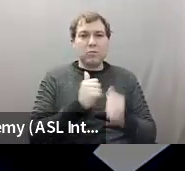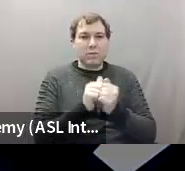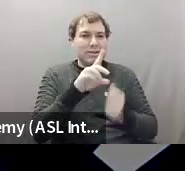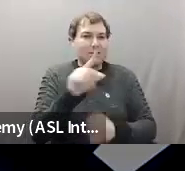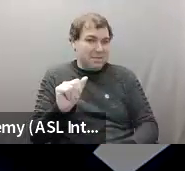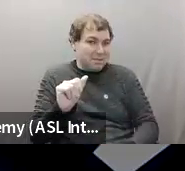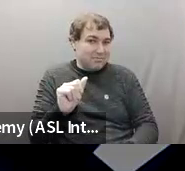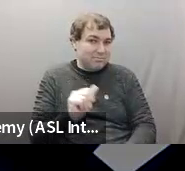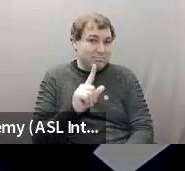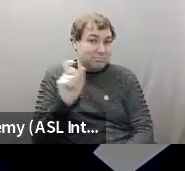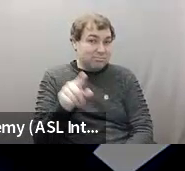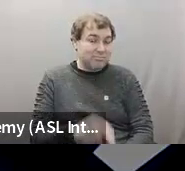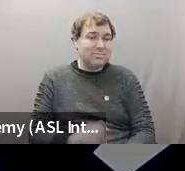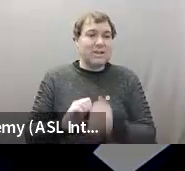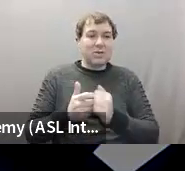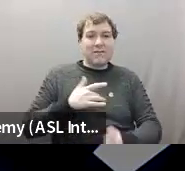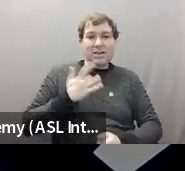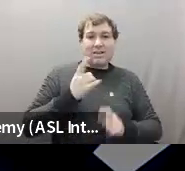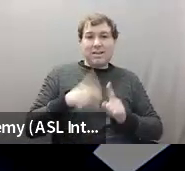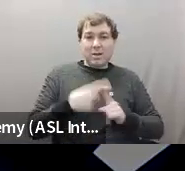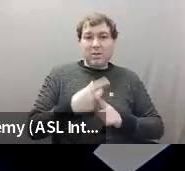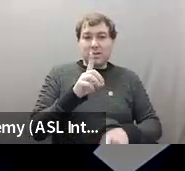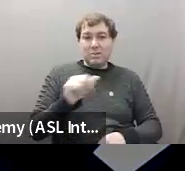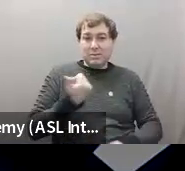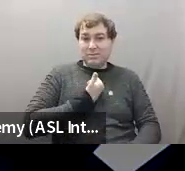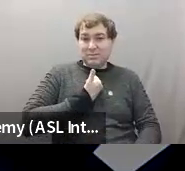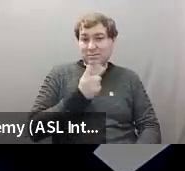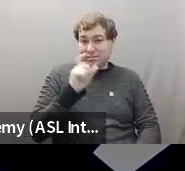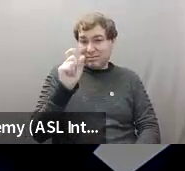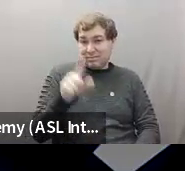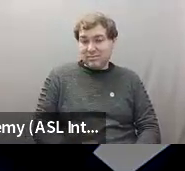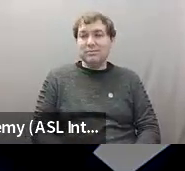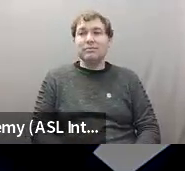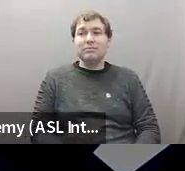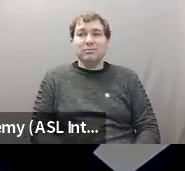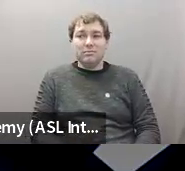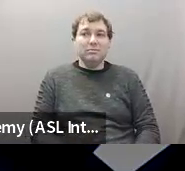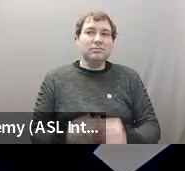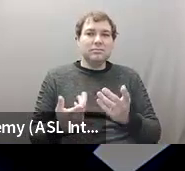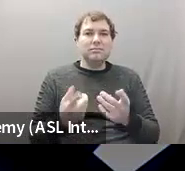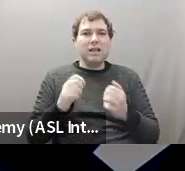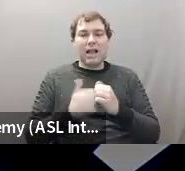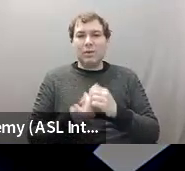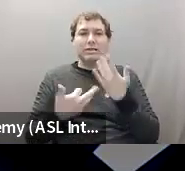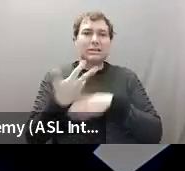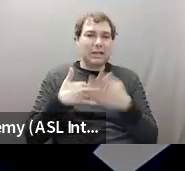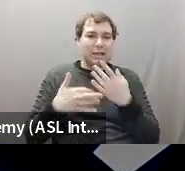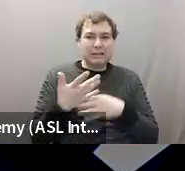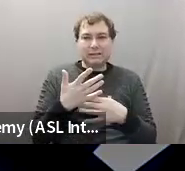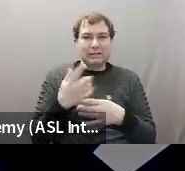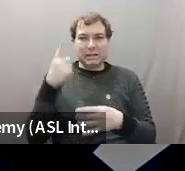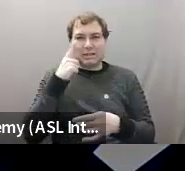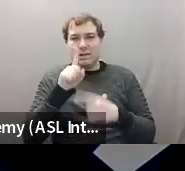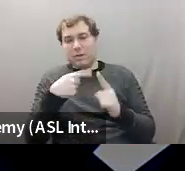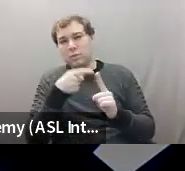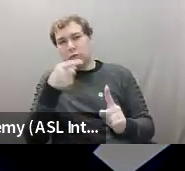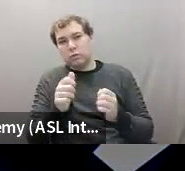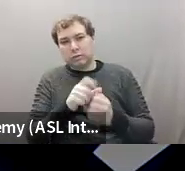Troy Bowser: And then how do they feel about the disability? And then we talk about well, how do you think society feels about you having a disability? Or how do you think society views you?